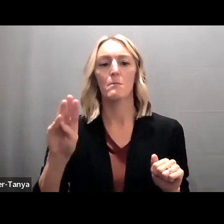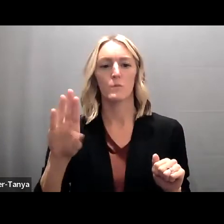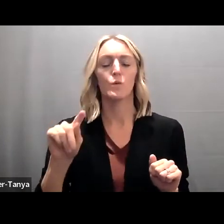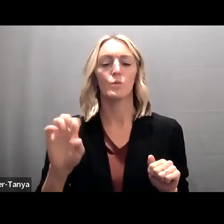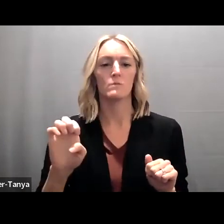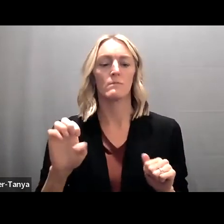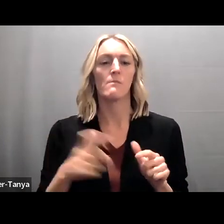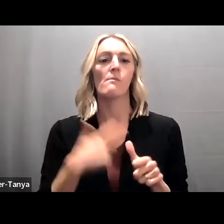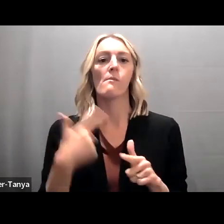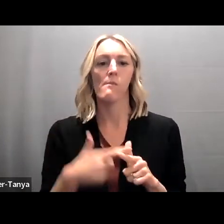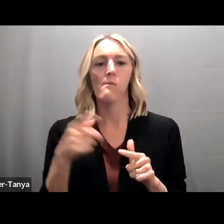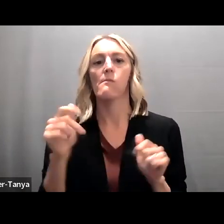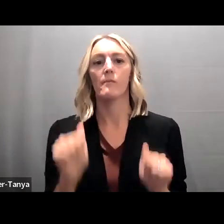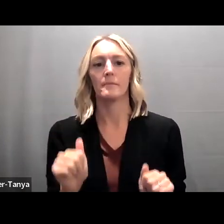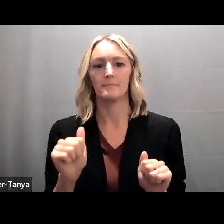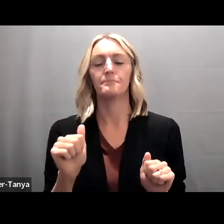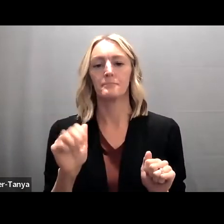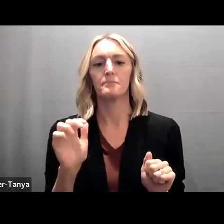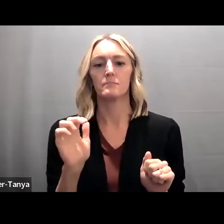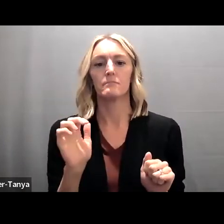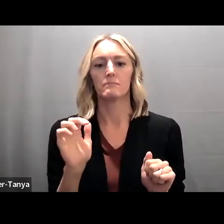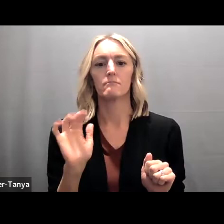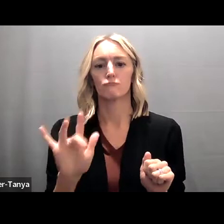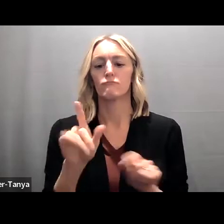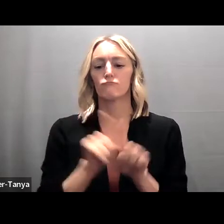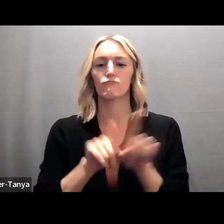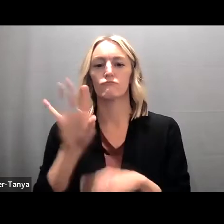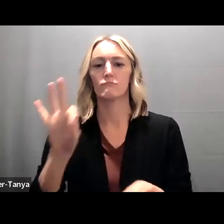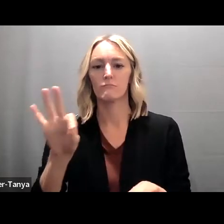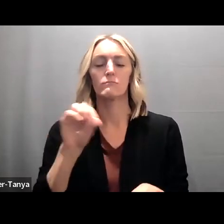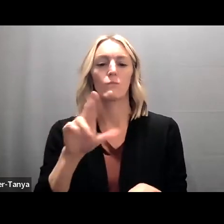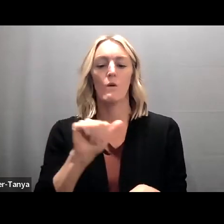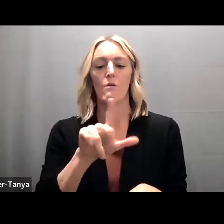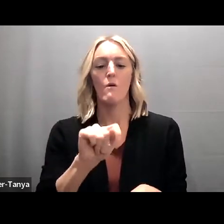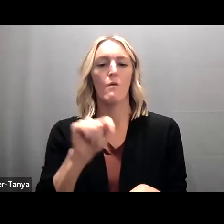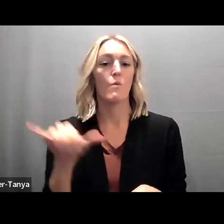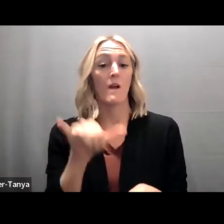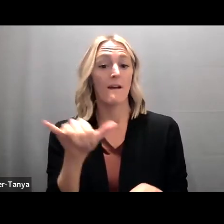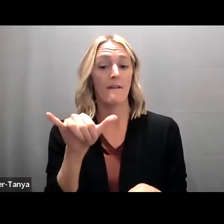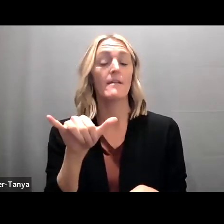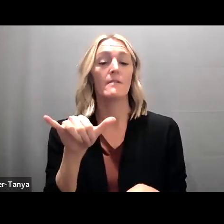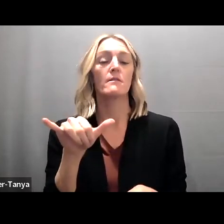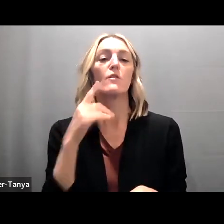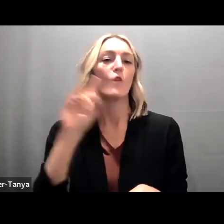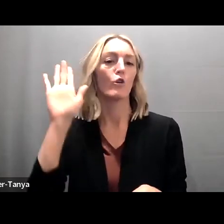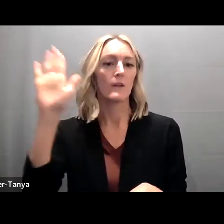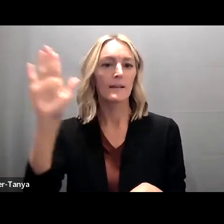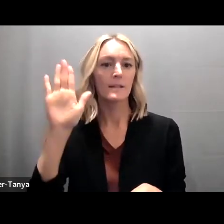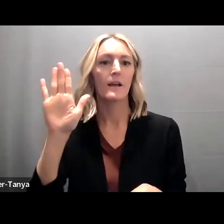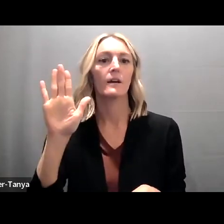And then you can press star 9 or Alt Y on your key pad to raise hand and then star 6